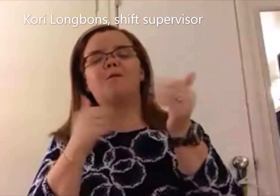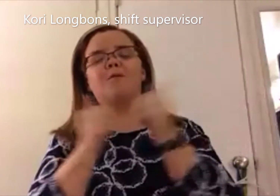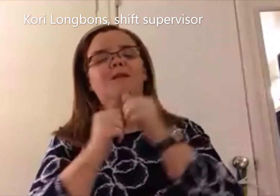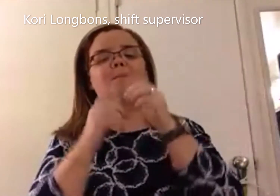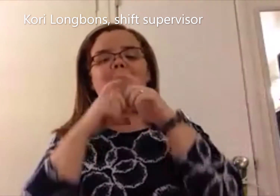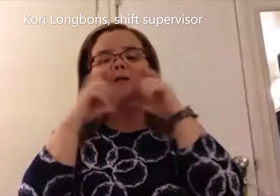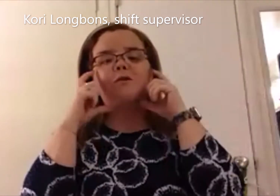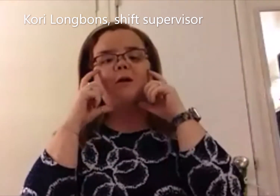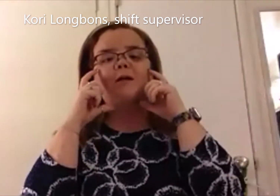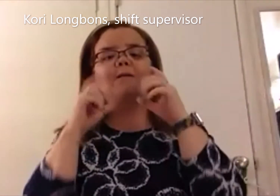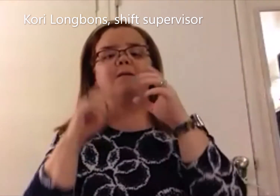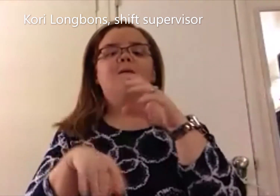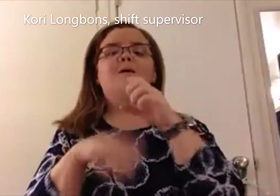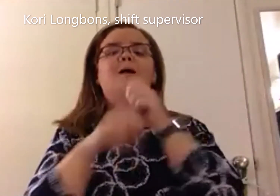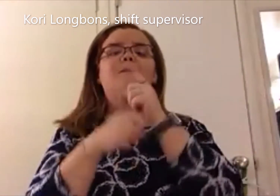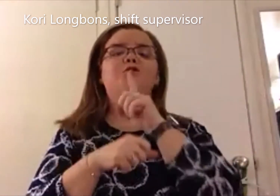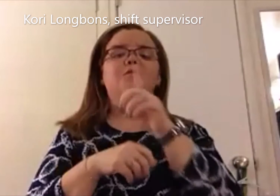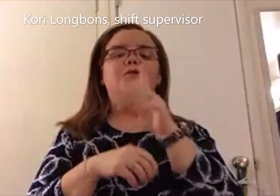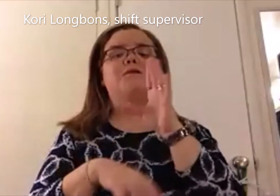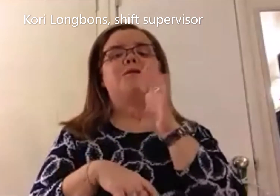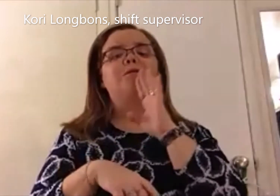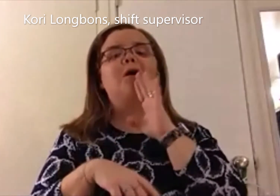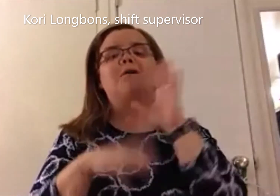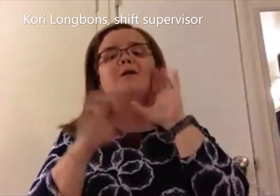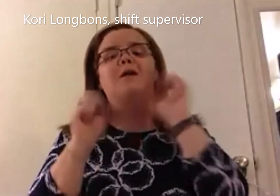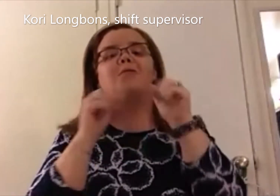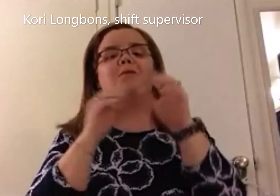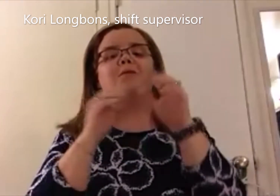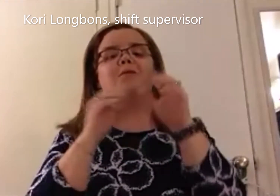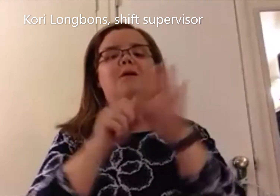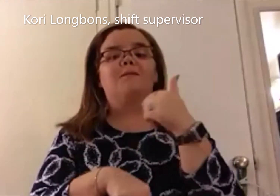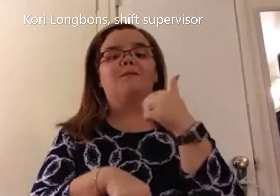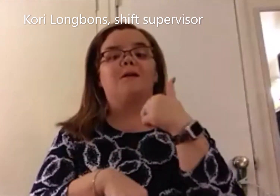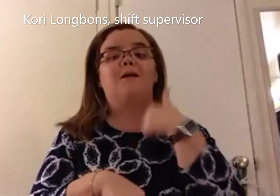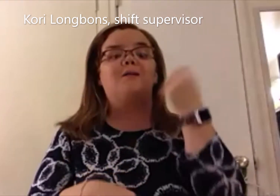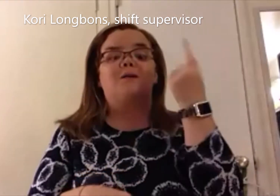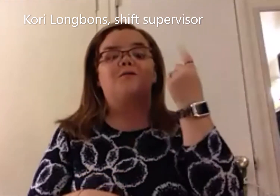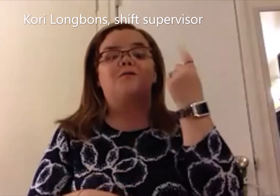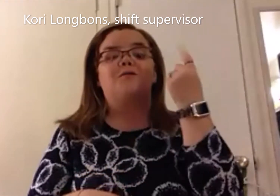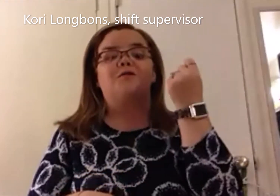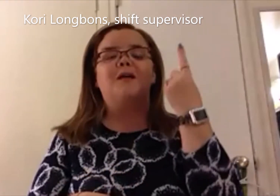the mask on i made sure that they're talking loud enough that i can understand them um